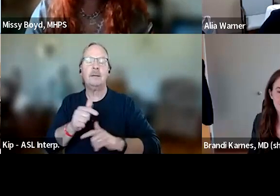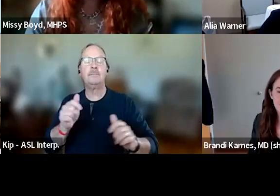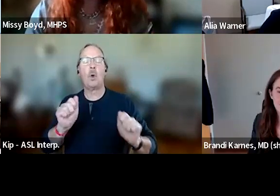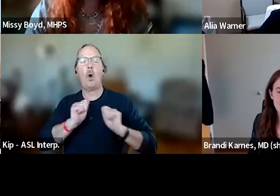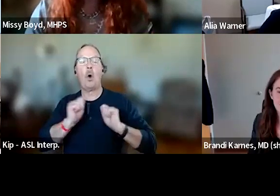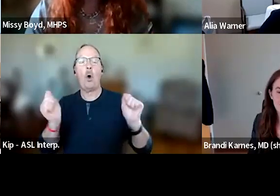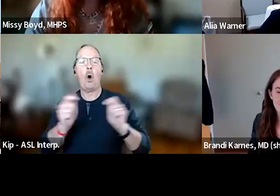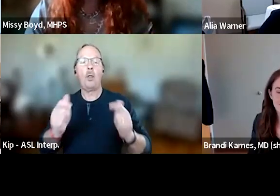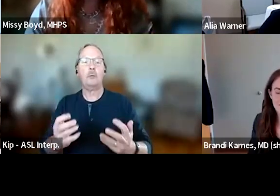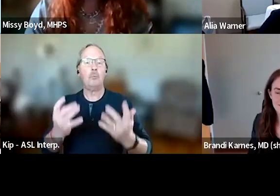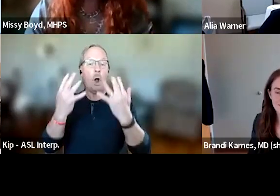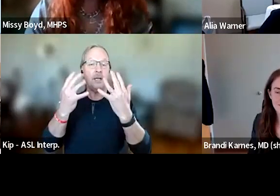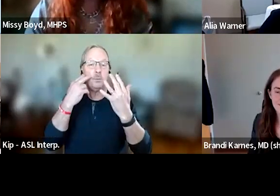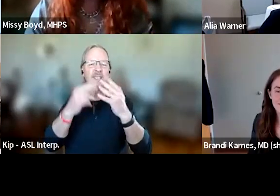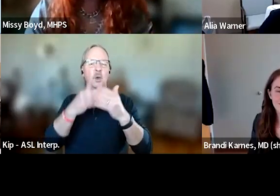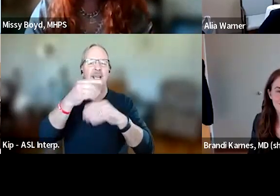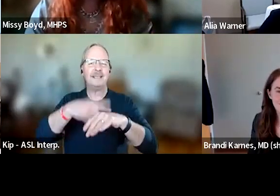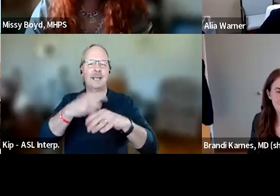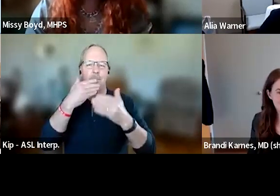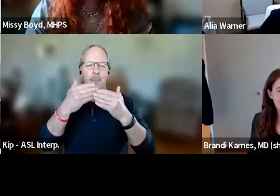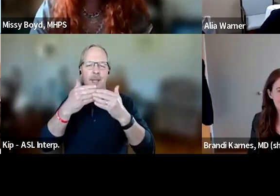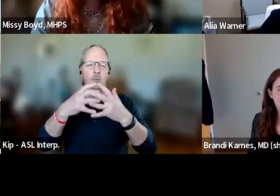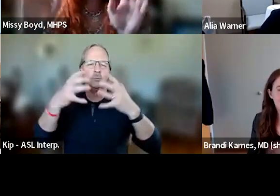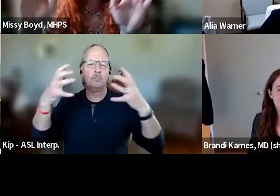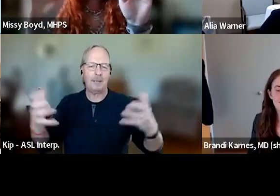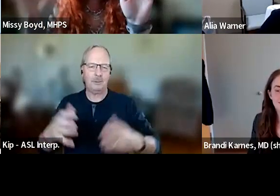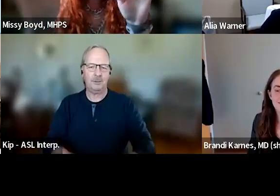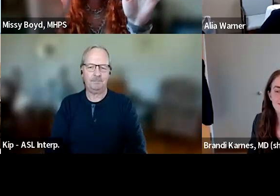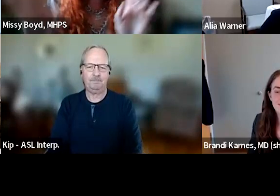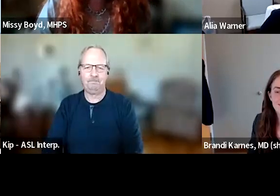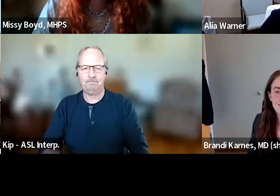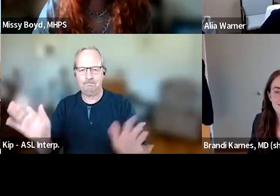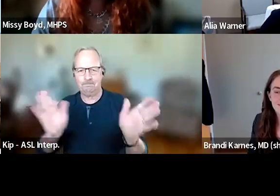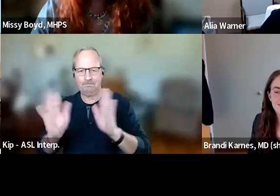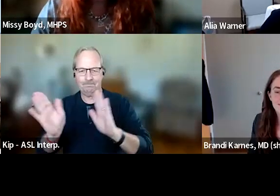we will see you again next time. Thanks so much. Thank you. - Thank you. Bye, everybody.